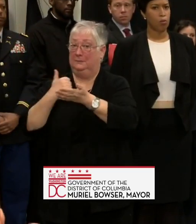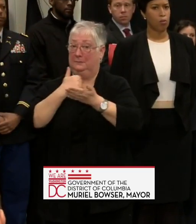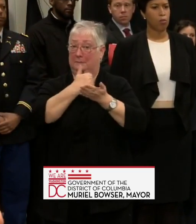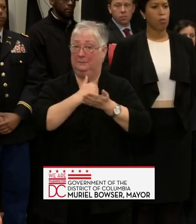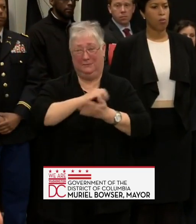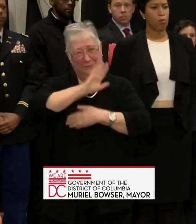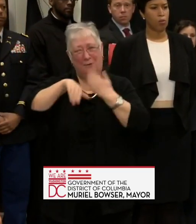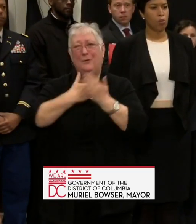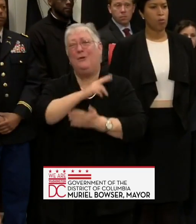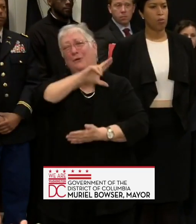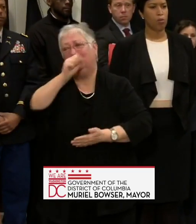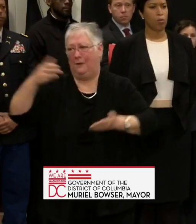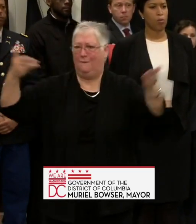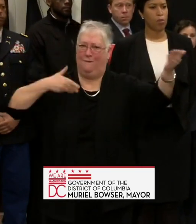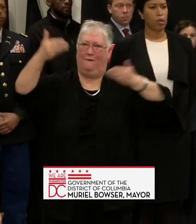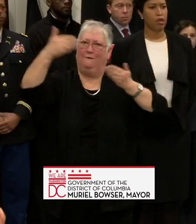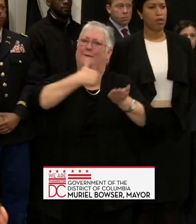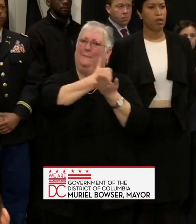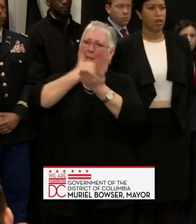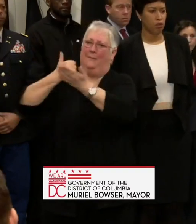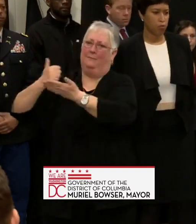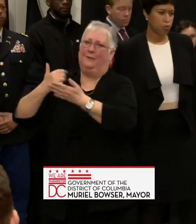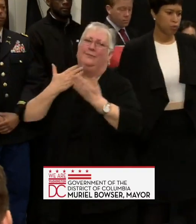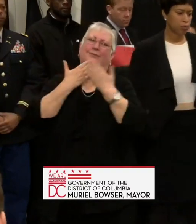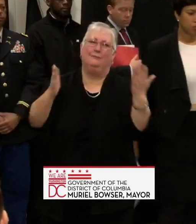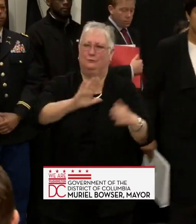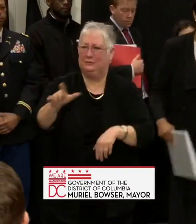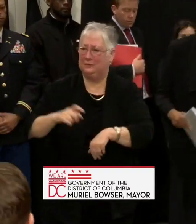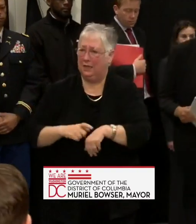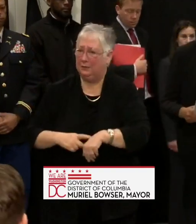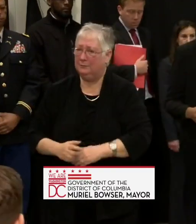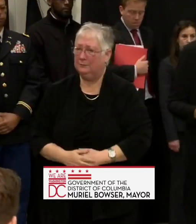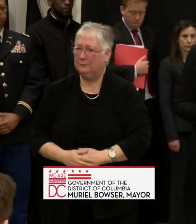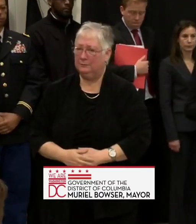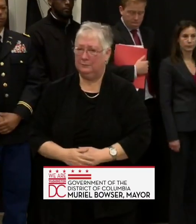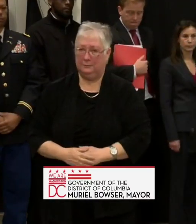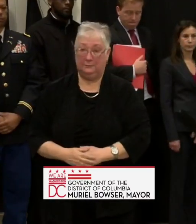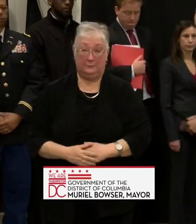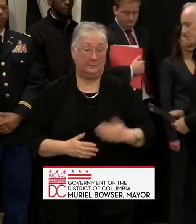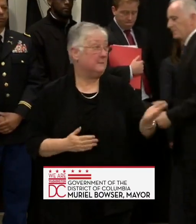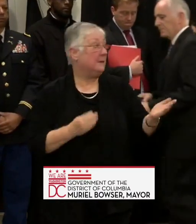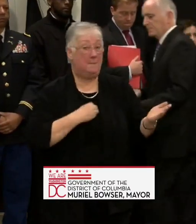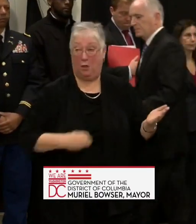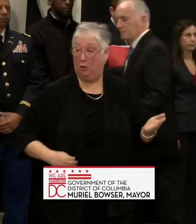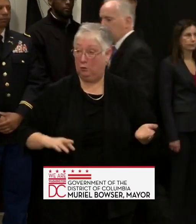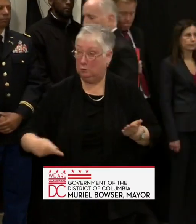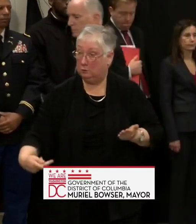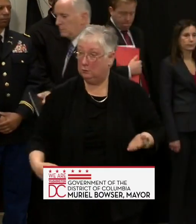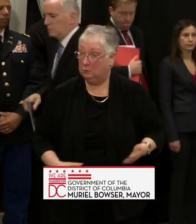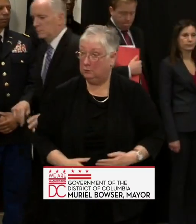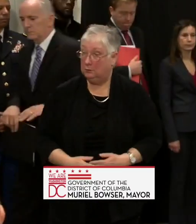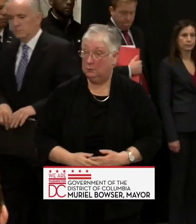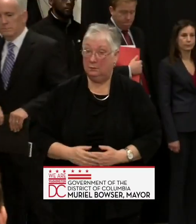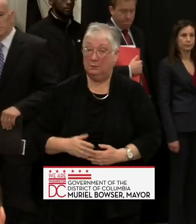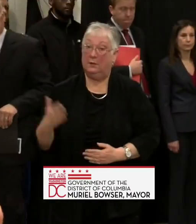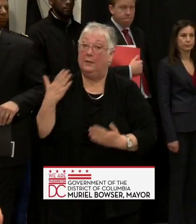SO WE APPRECIATE THEIR TIME AS WELL. MAYOR? >> MAYOR: THANK YOU. WE'RE HAPPY TO TAKE A FEW QUESTIONS.